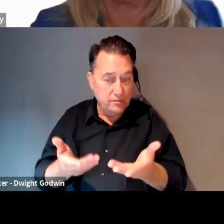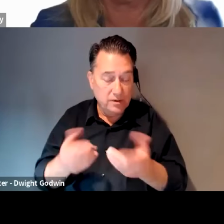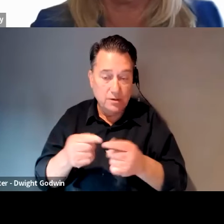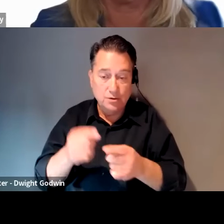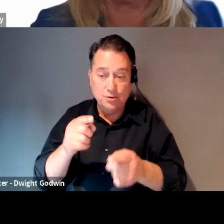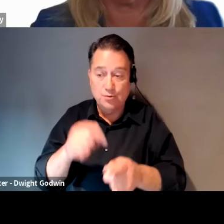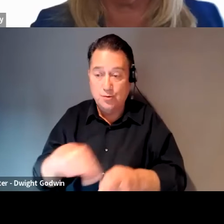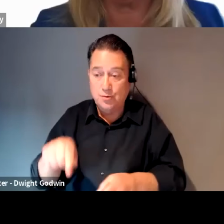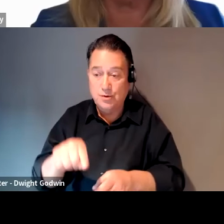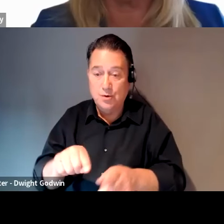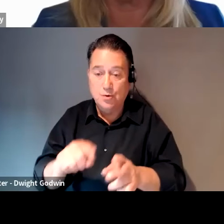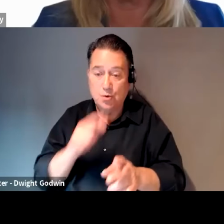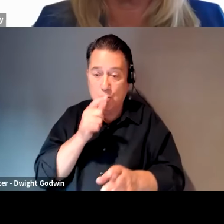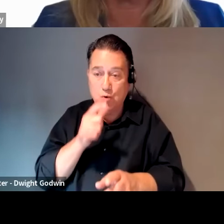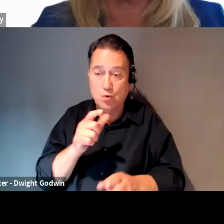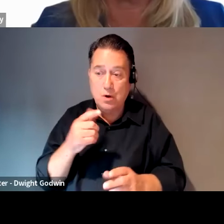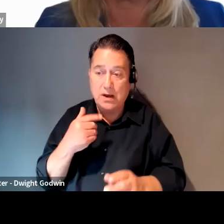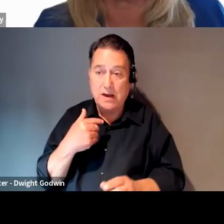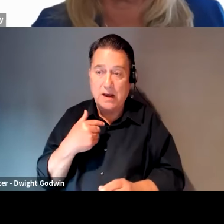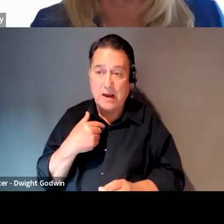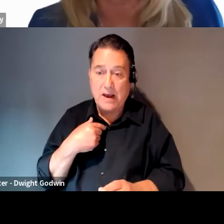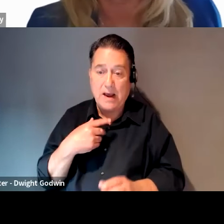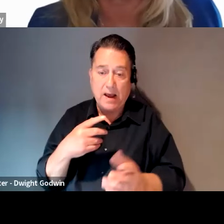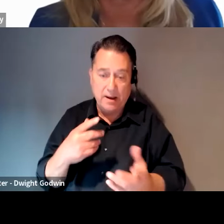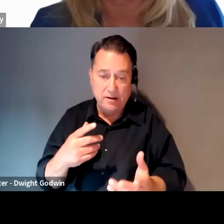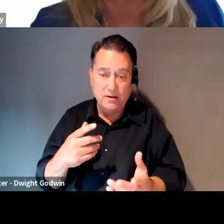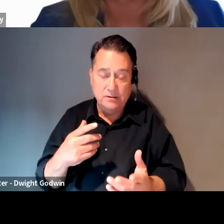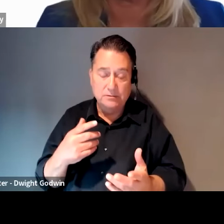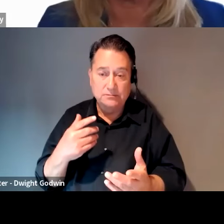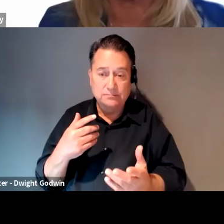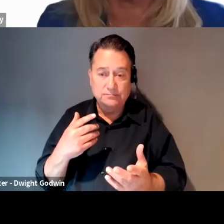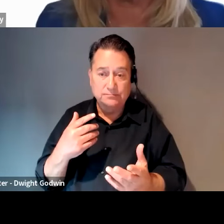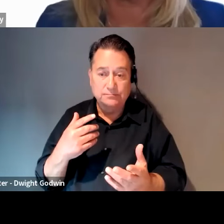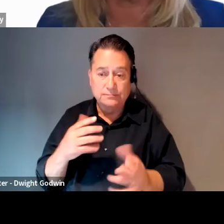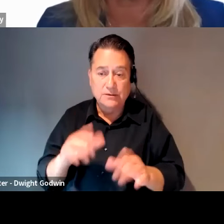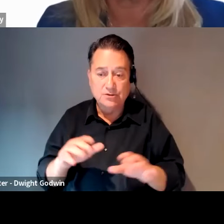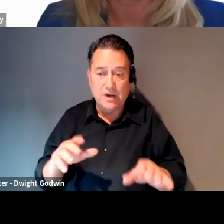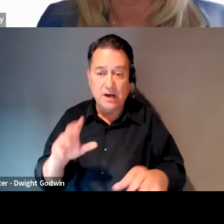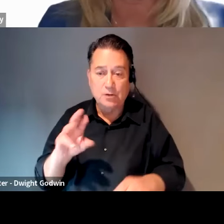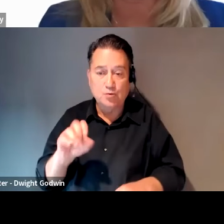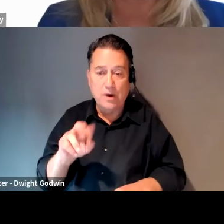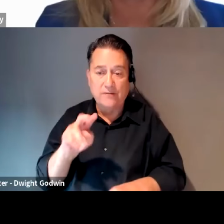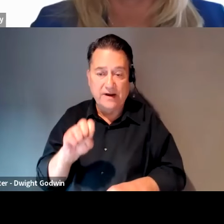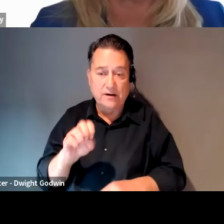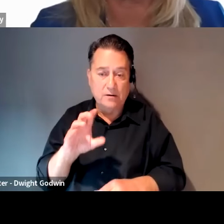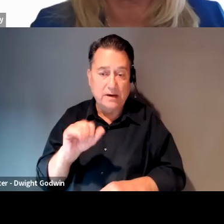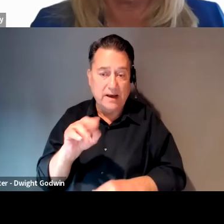that did have child welfare cases and those who did not.